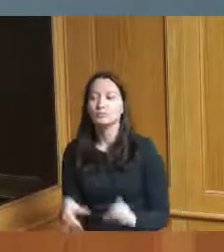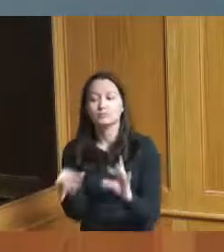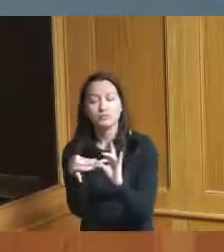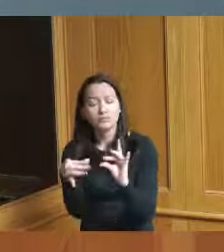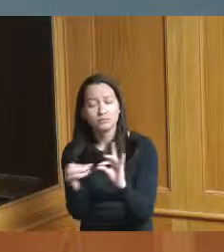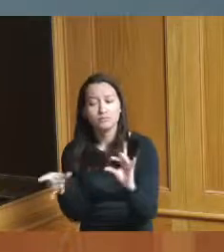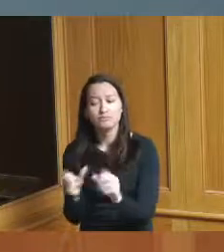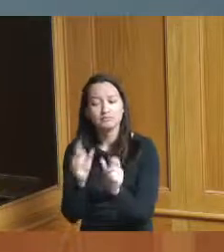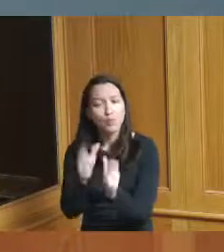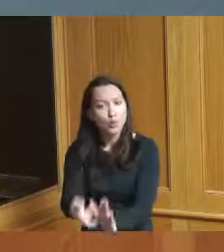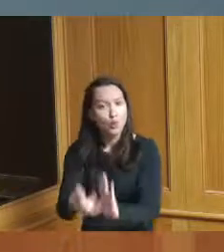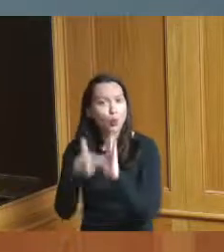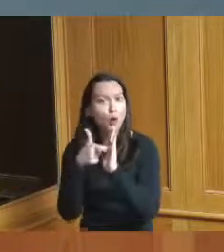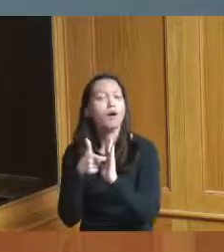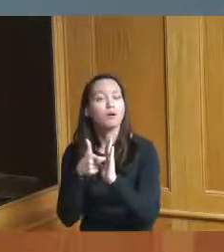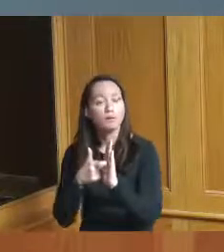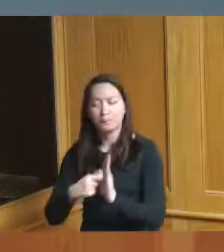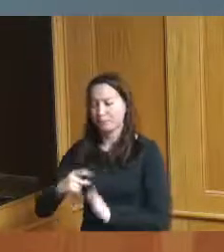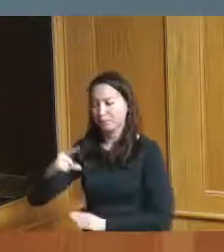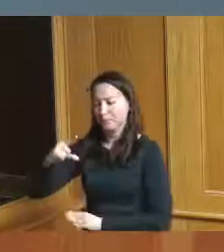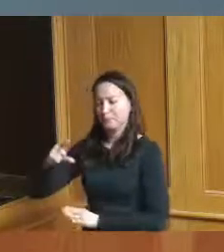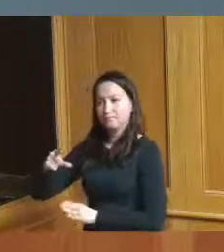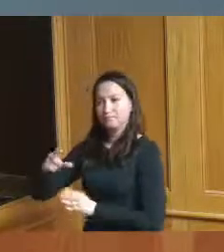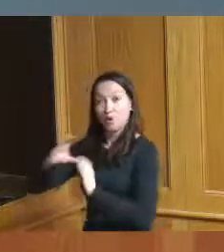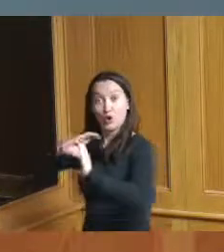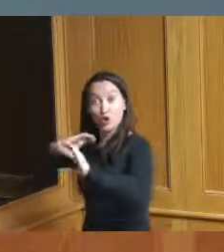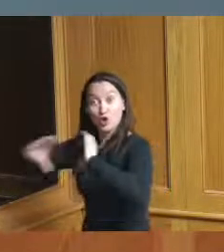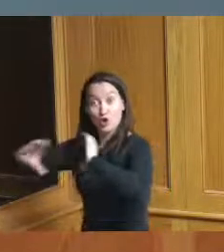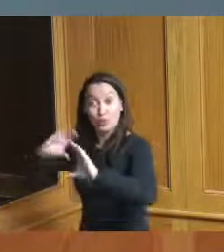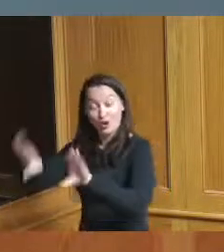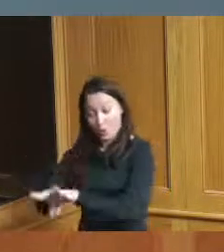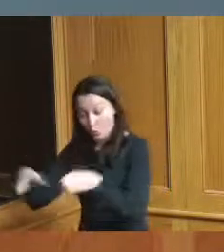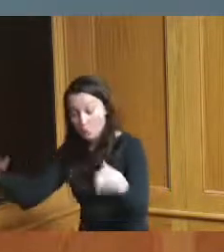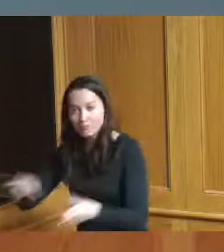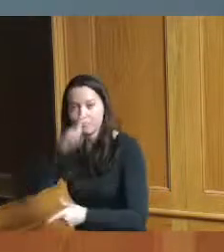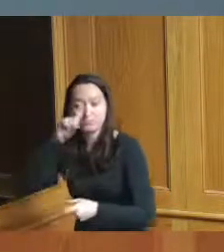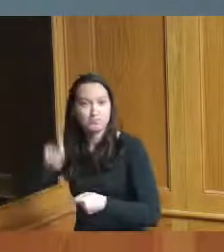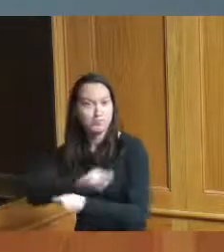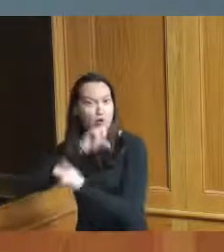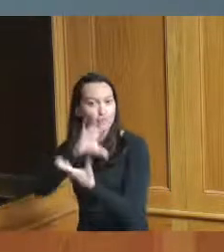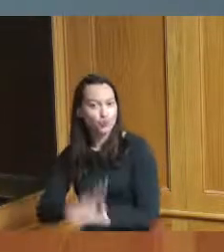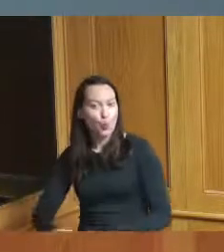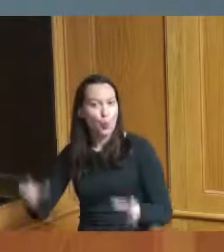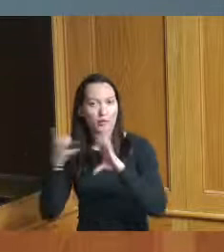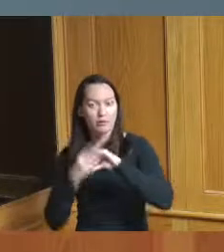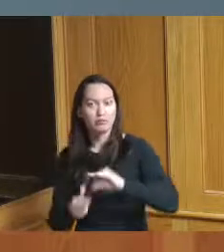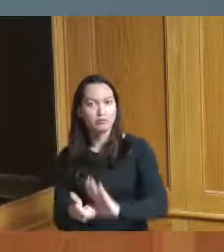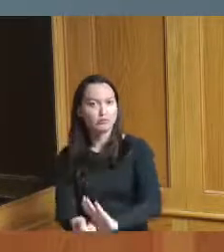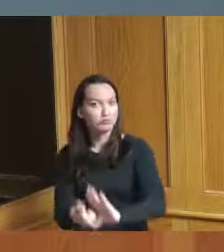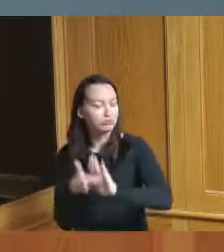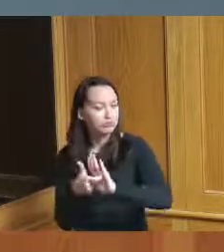to keep the lines of communication I totally agree that the real stories will have a major impact I